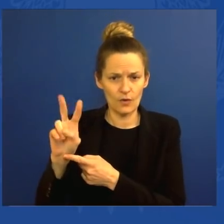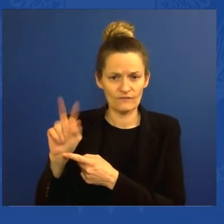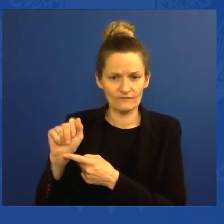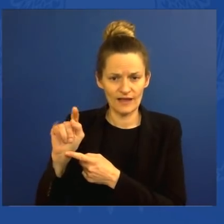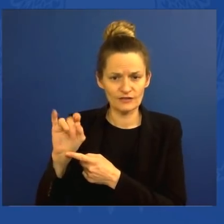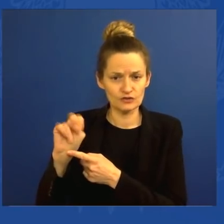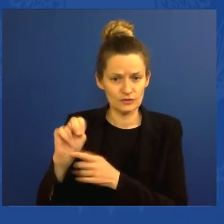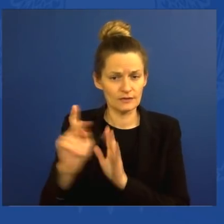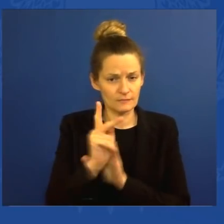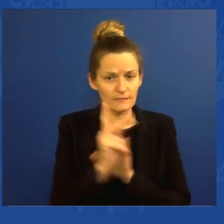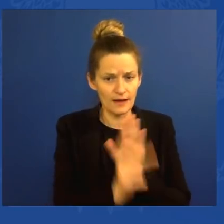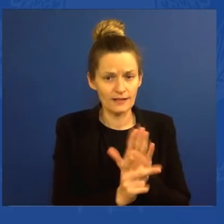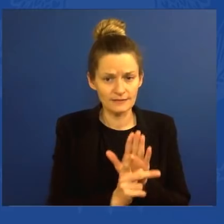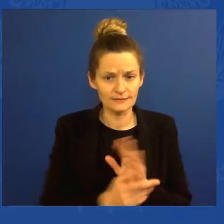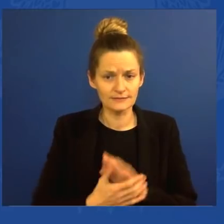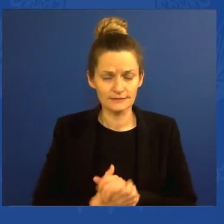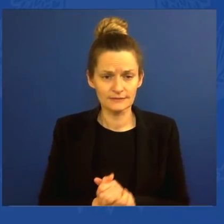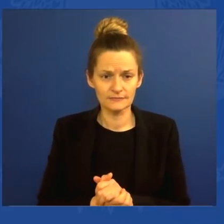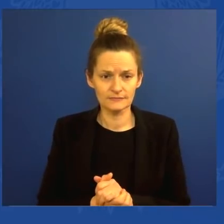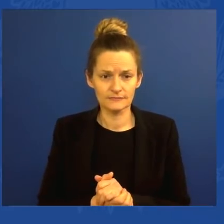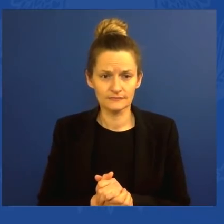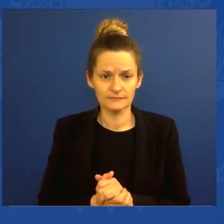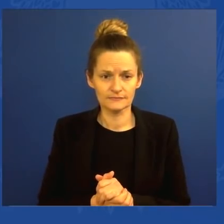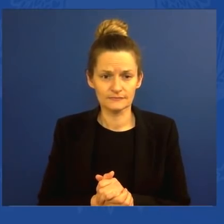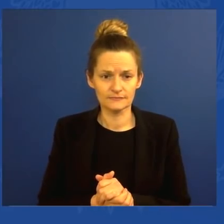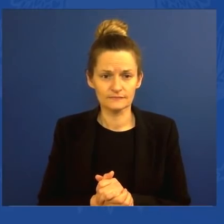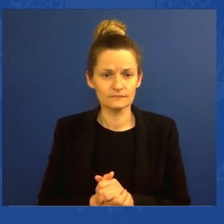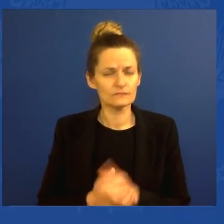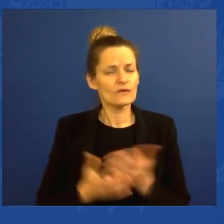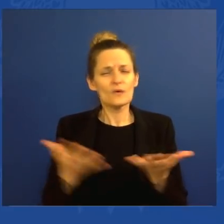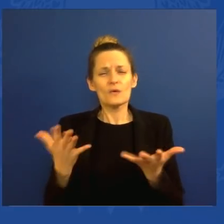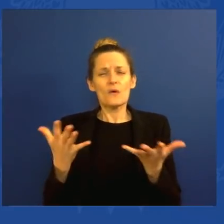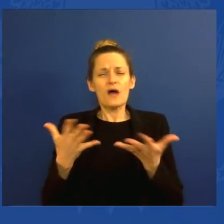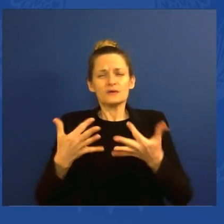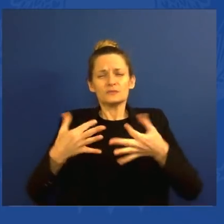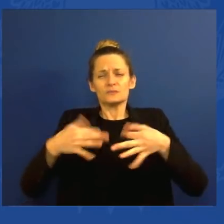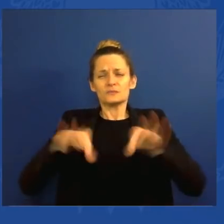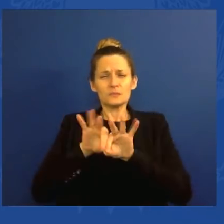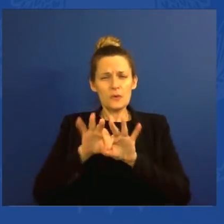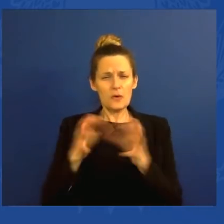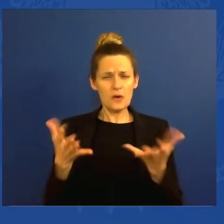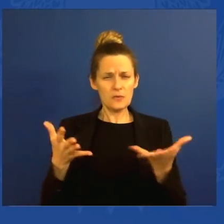and owning our future than semiconductors. You know, these semiconductors that are the size